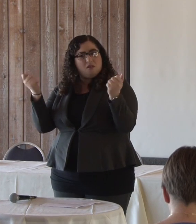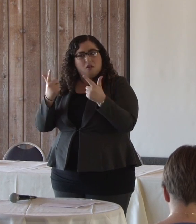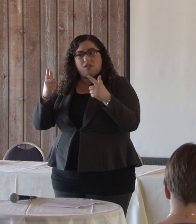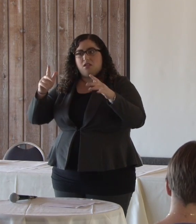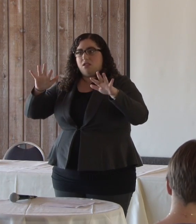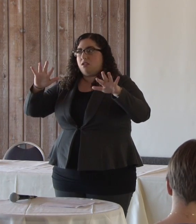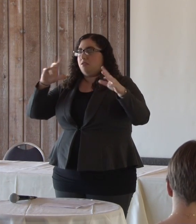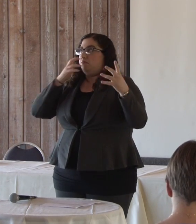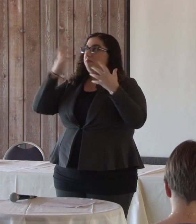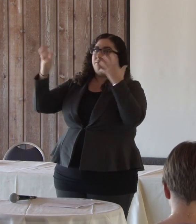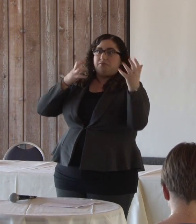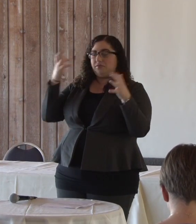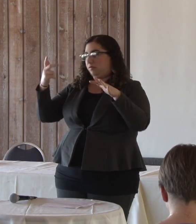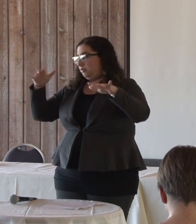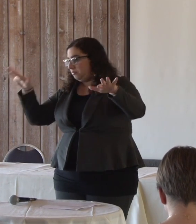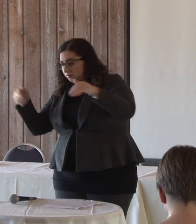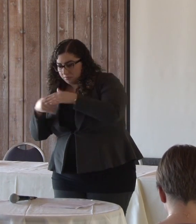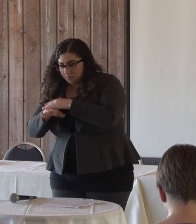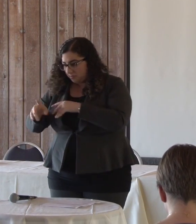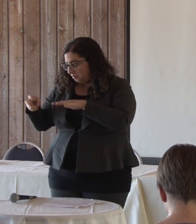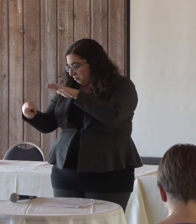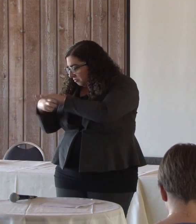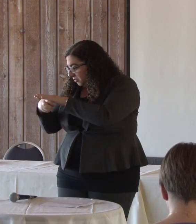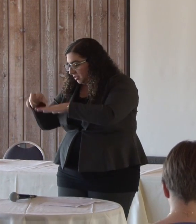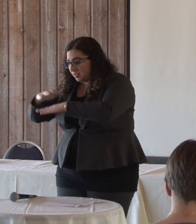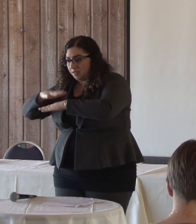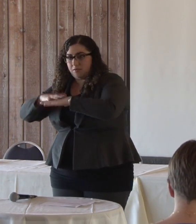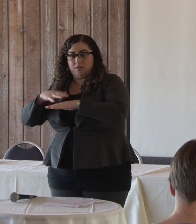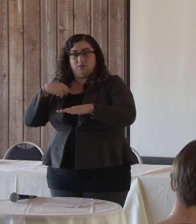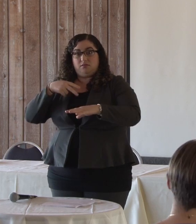And as she was eating all of the sudden, the family dispersed,